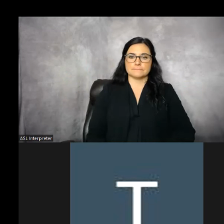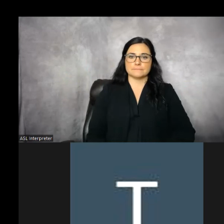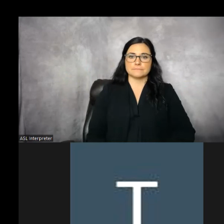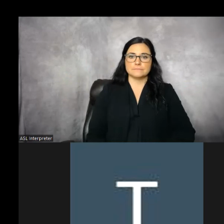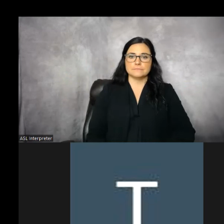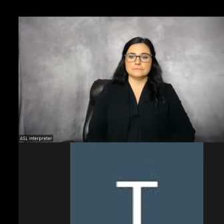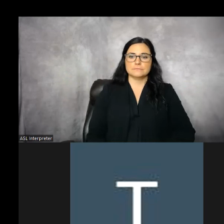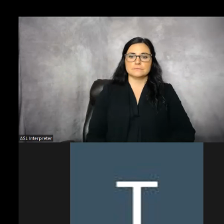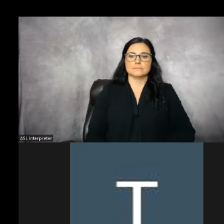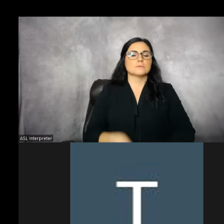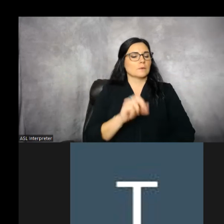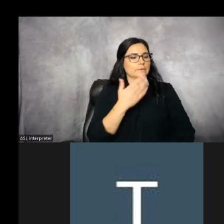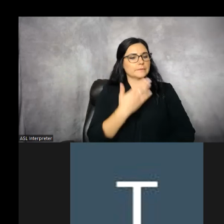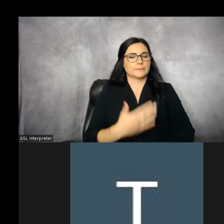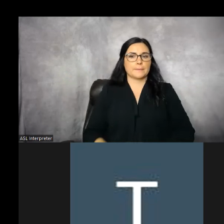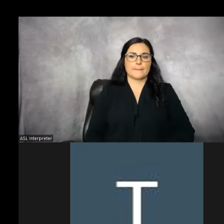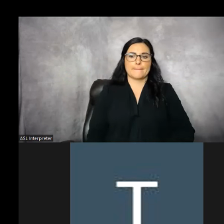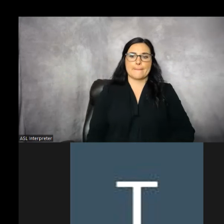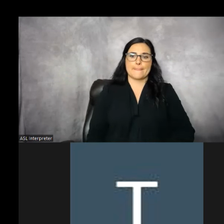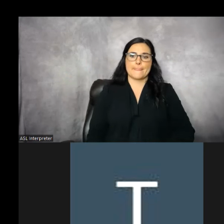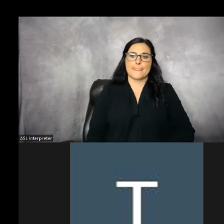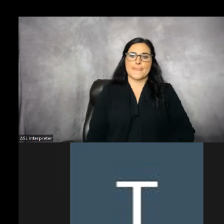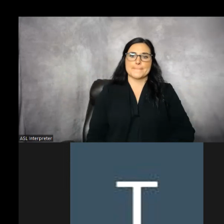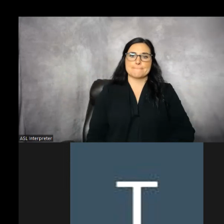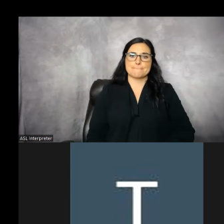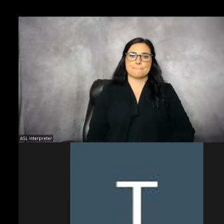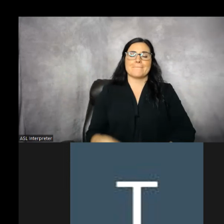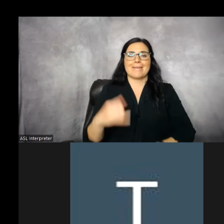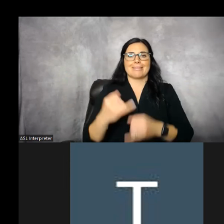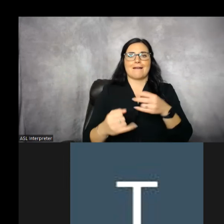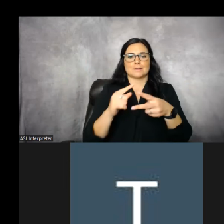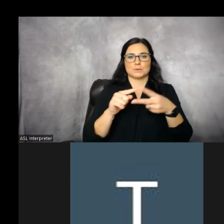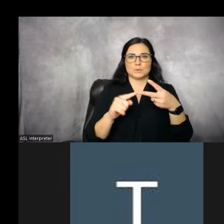Okay, thank you. Sure. And we have the last two questions.